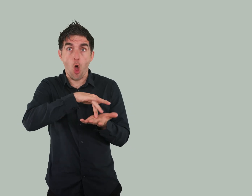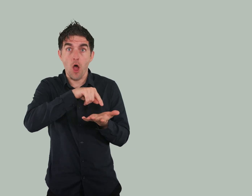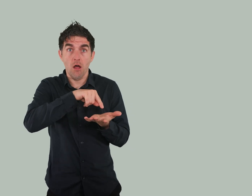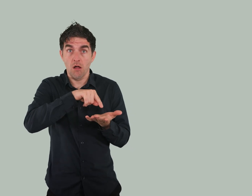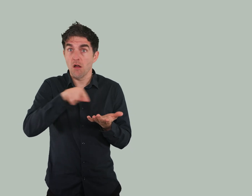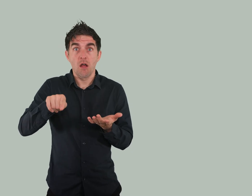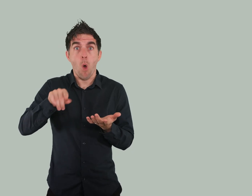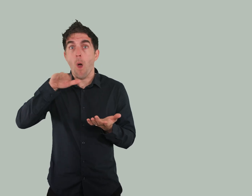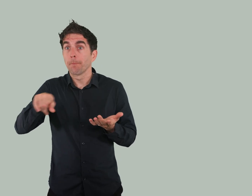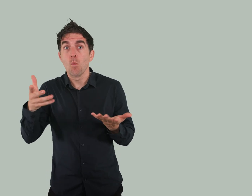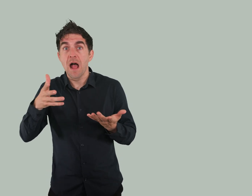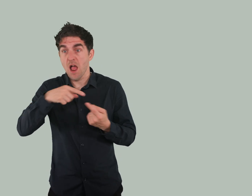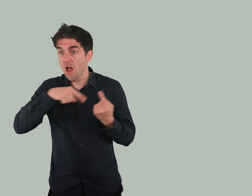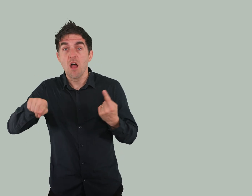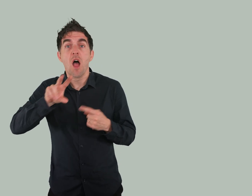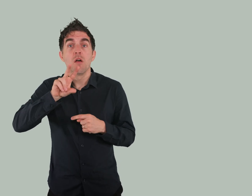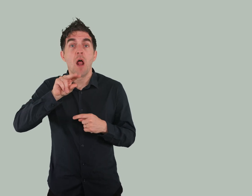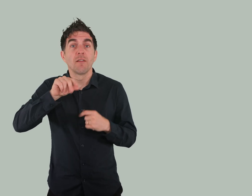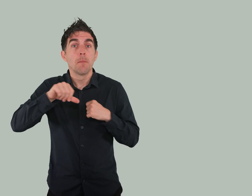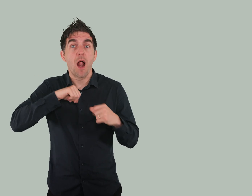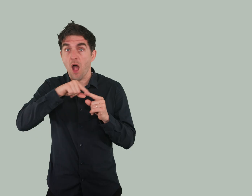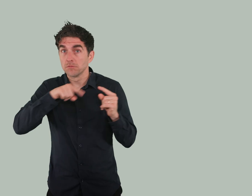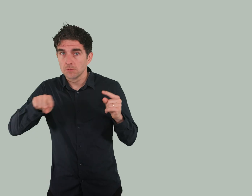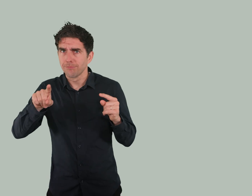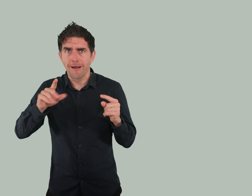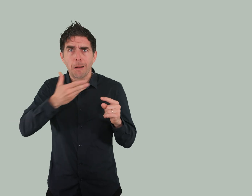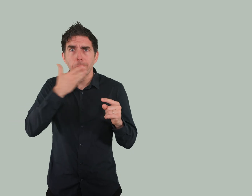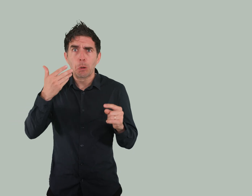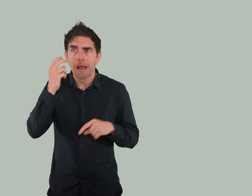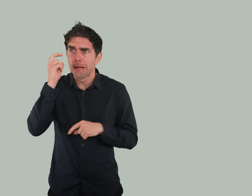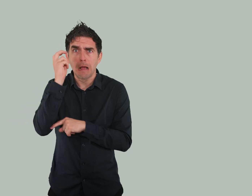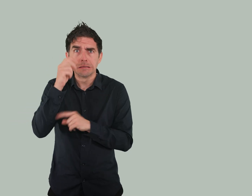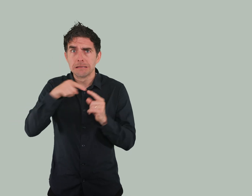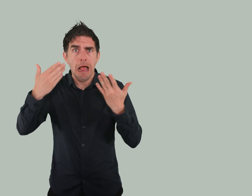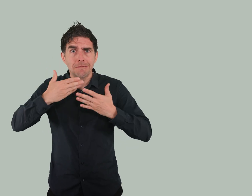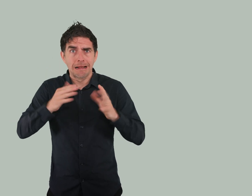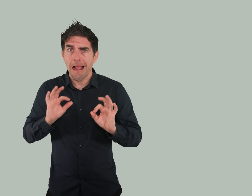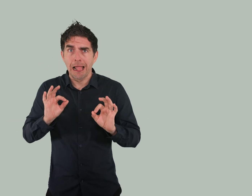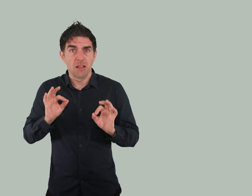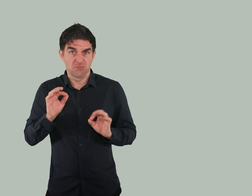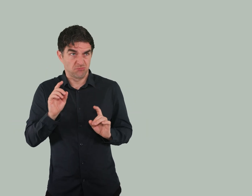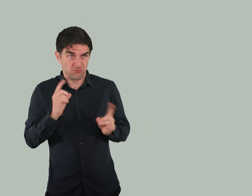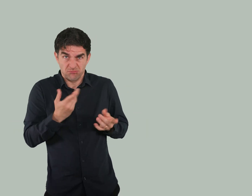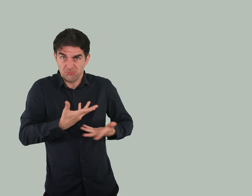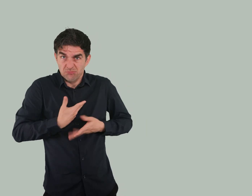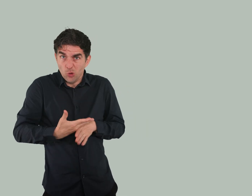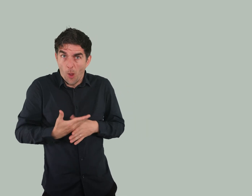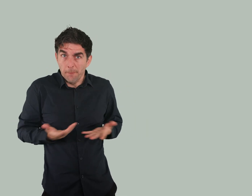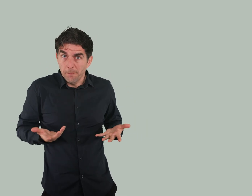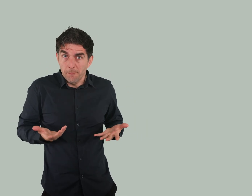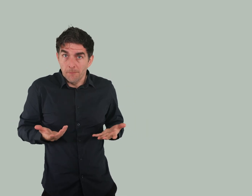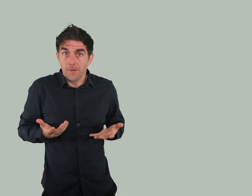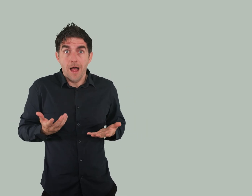twelve miles from home with no evening bus has not been offered a job.